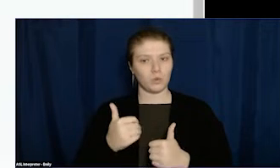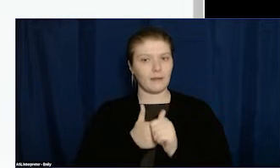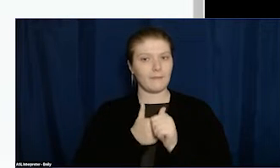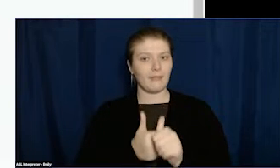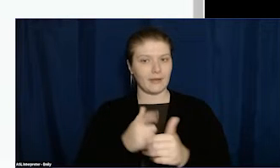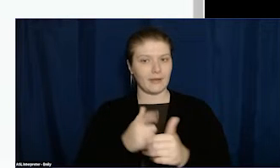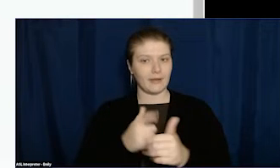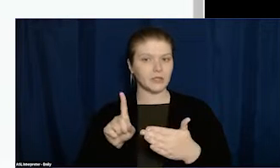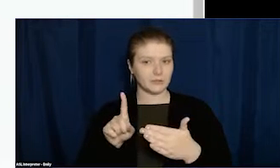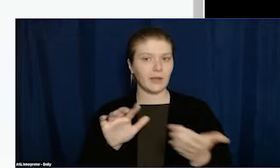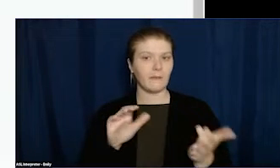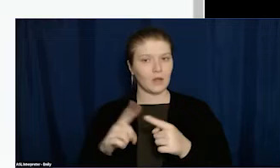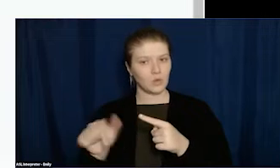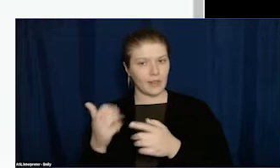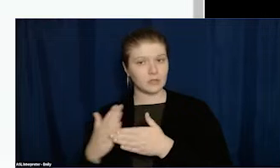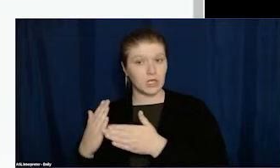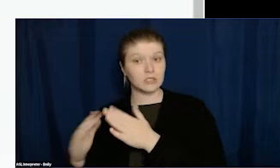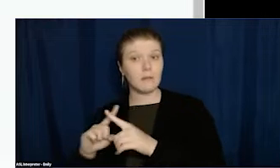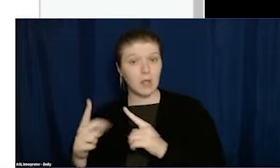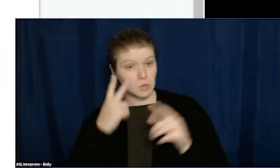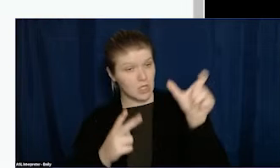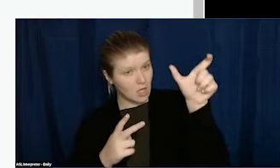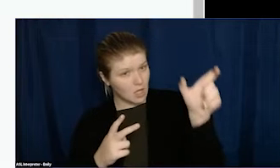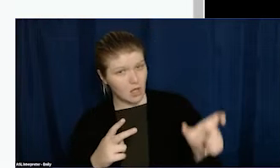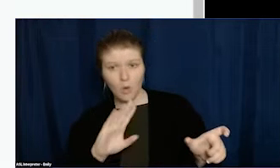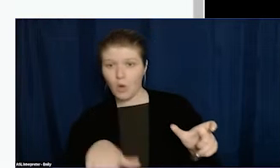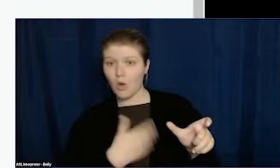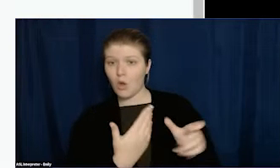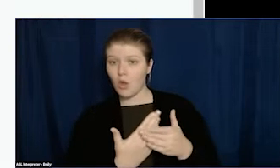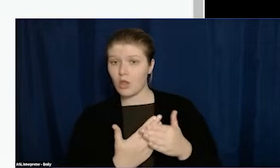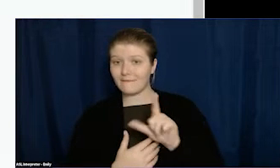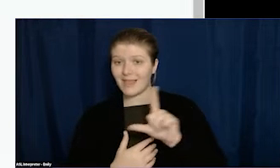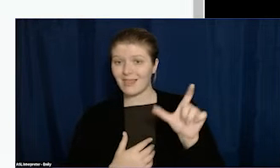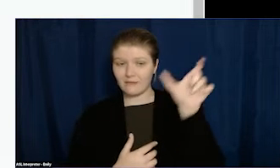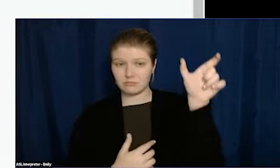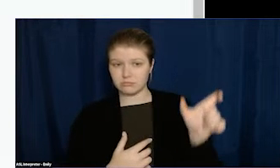But each of the sections -- If you look over here, you can also navigate on the left side. I'm going to go ahead and click on References Cited.